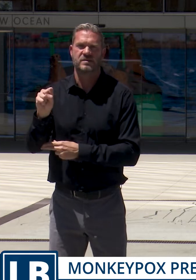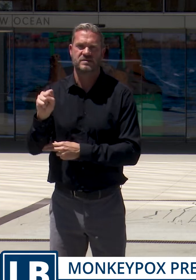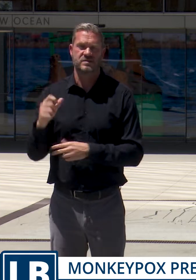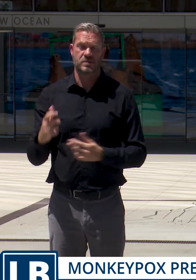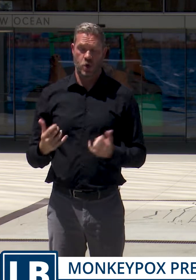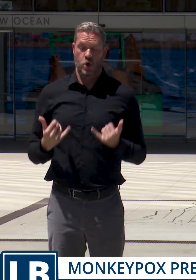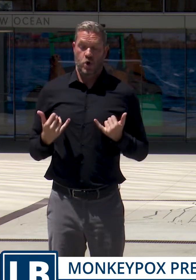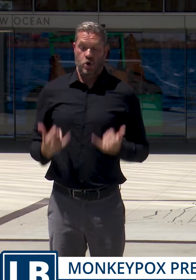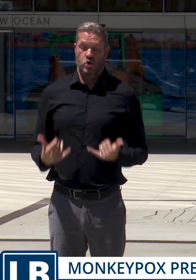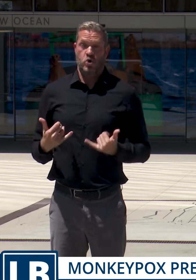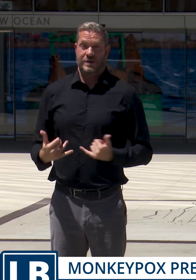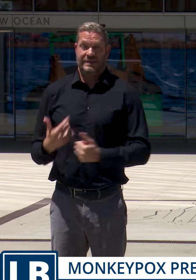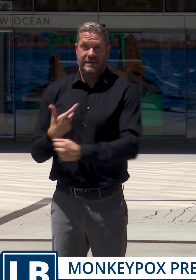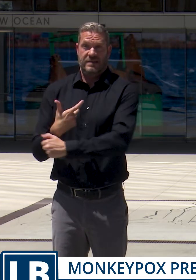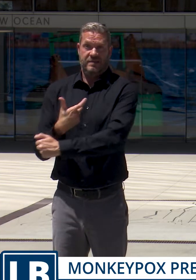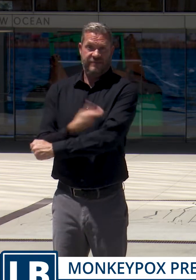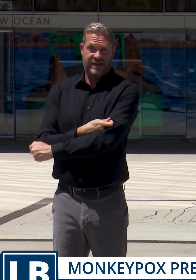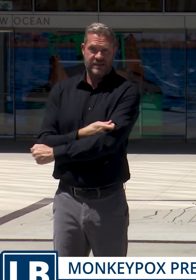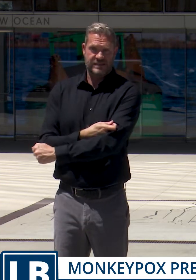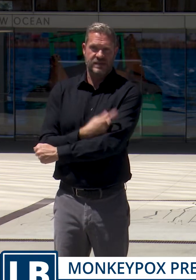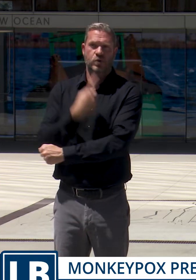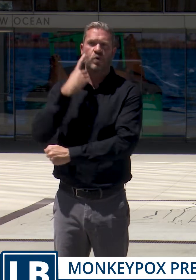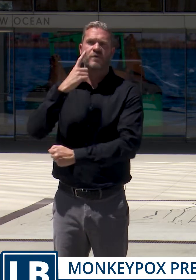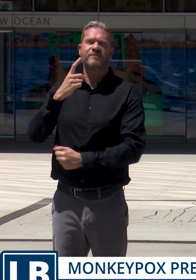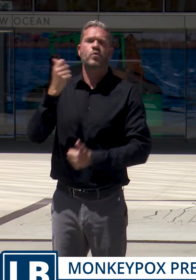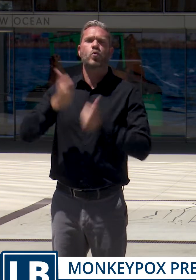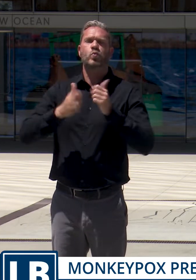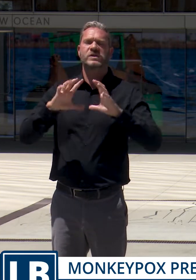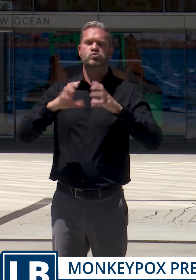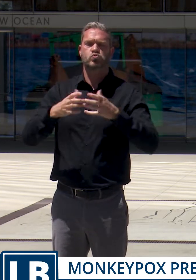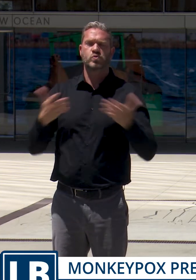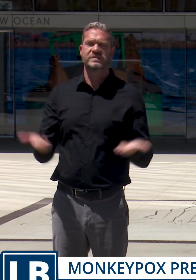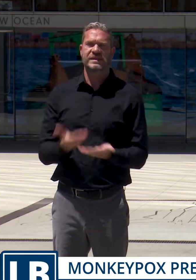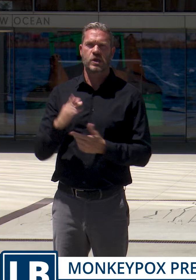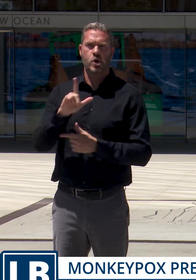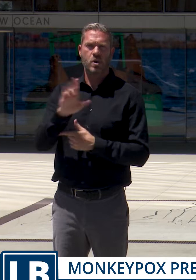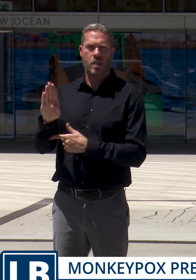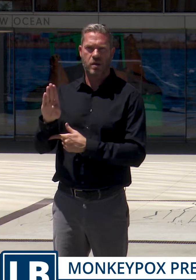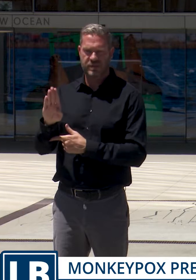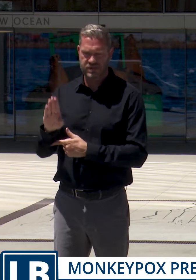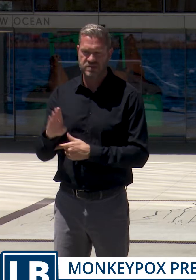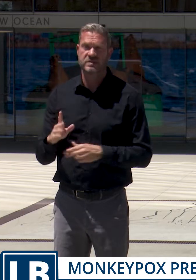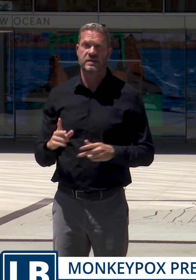vaccine is only available for the following groups in long beach people who are exposed